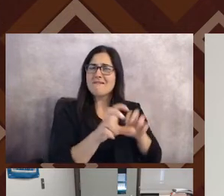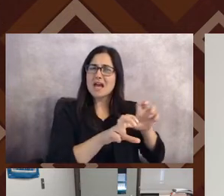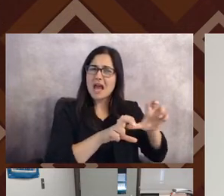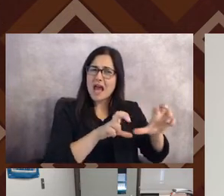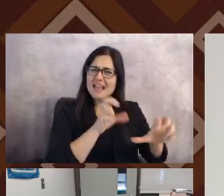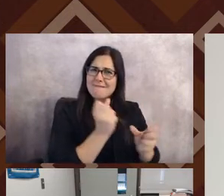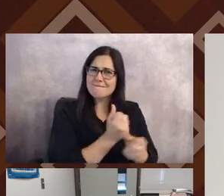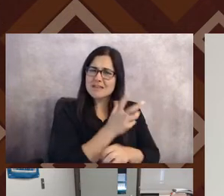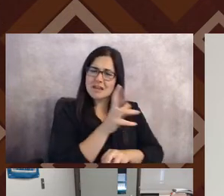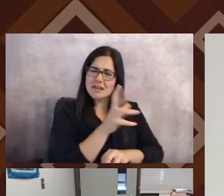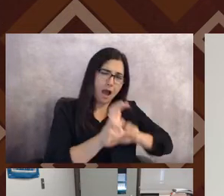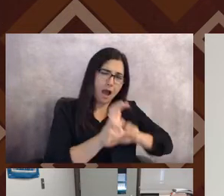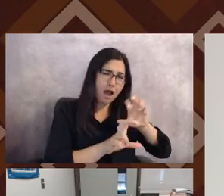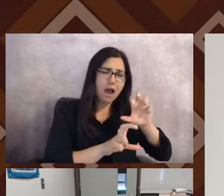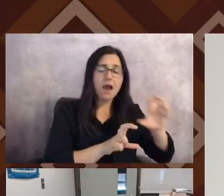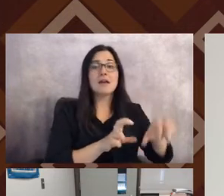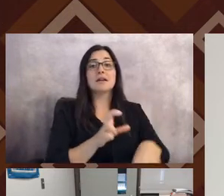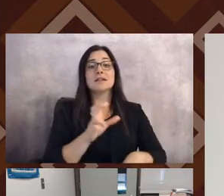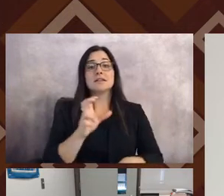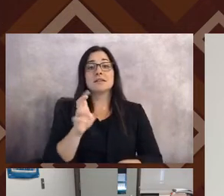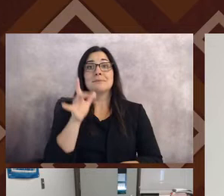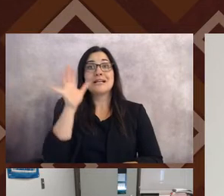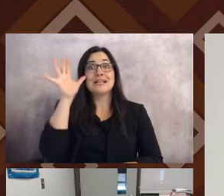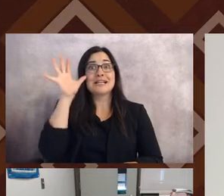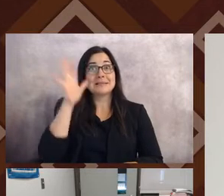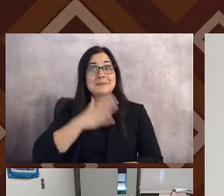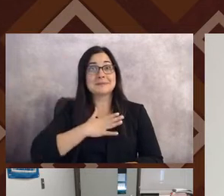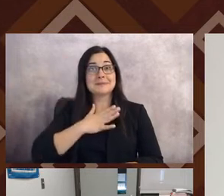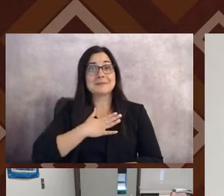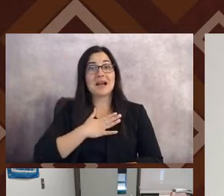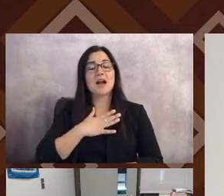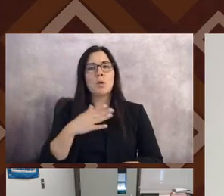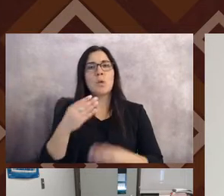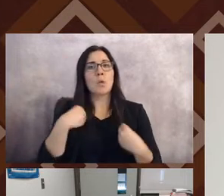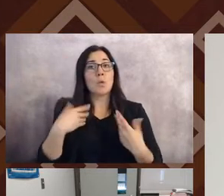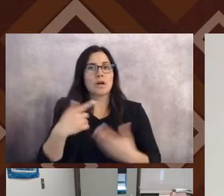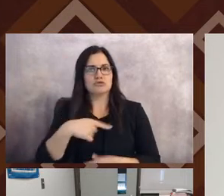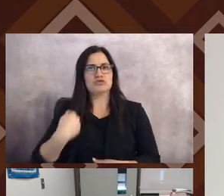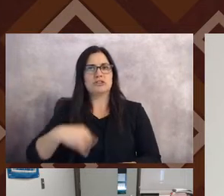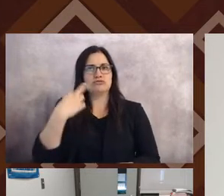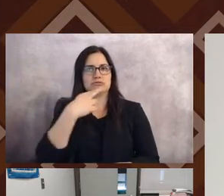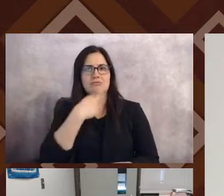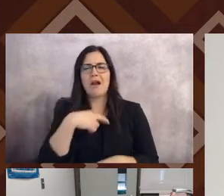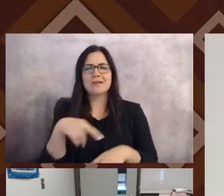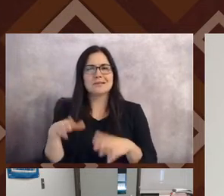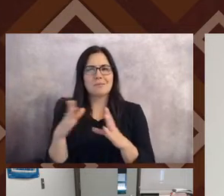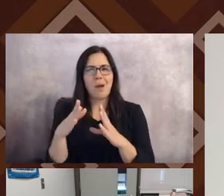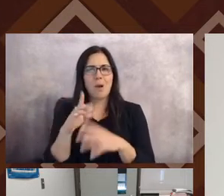You know, where my parents used to have a Chinese restaurant, a small restaurant in Salma.